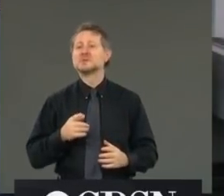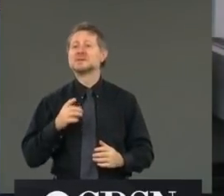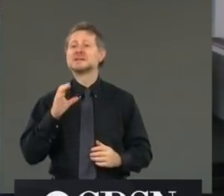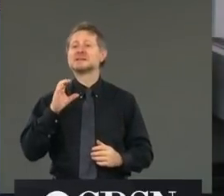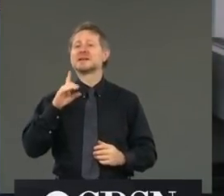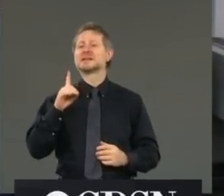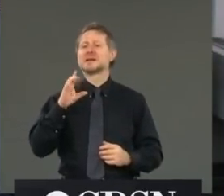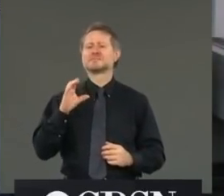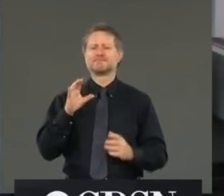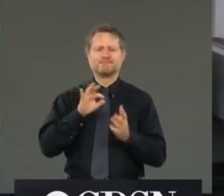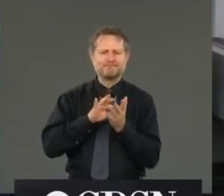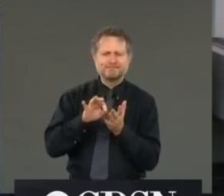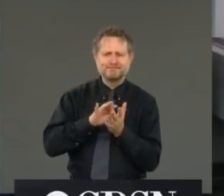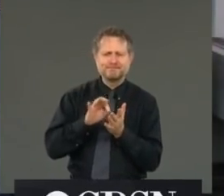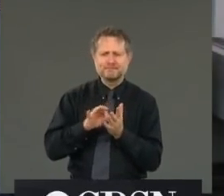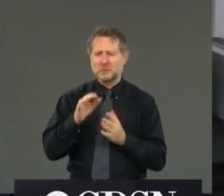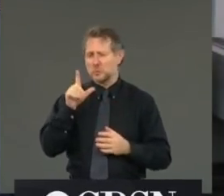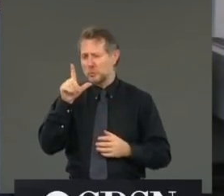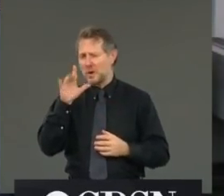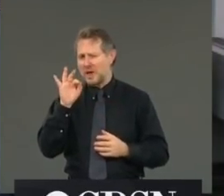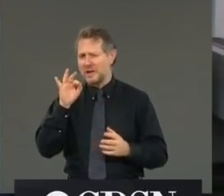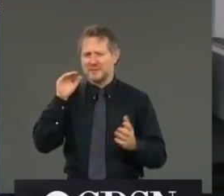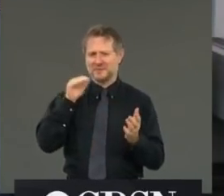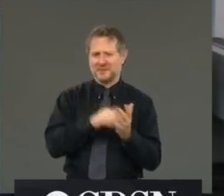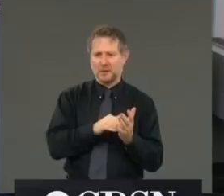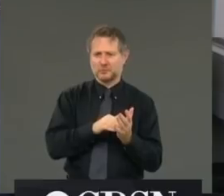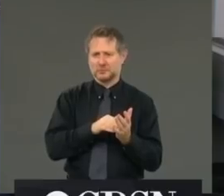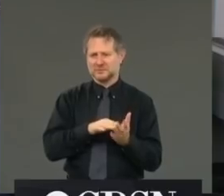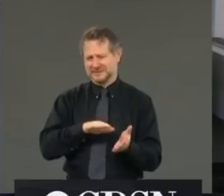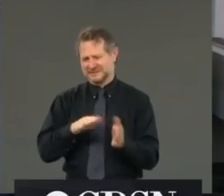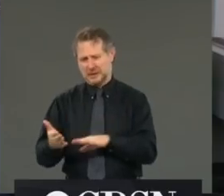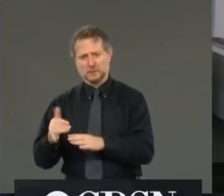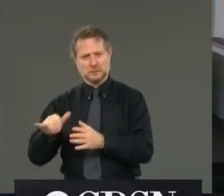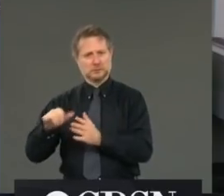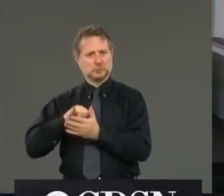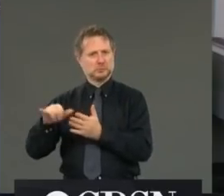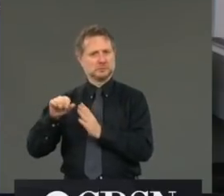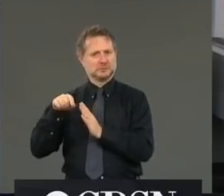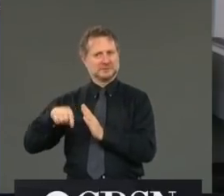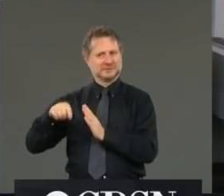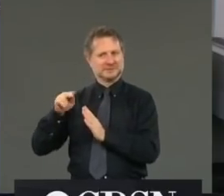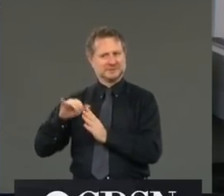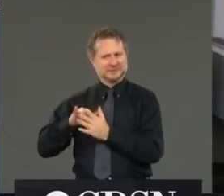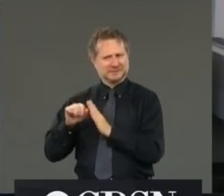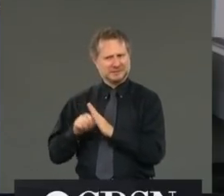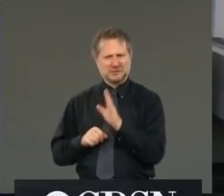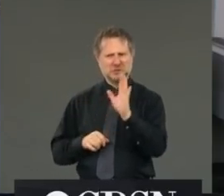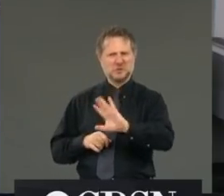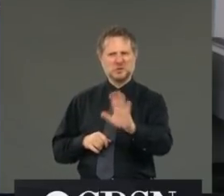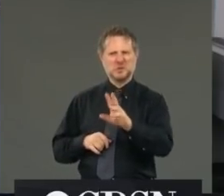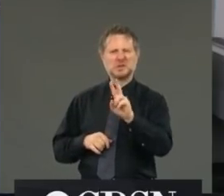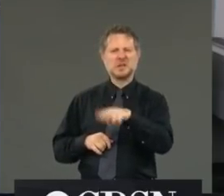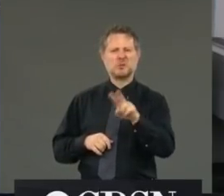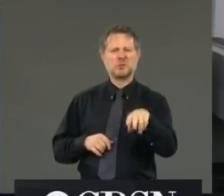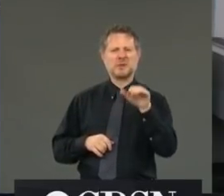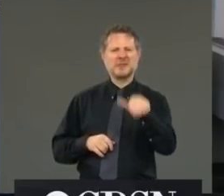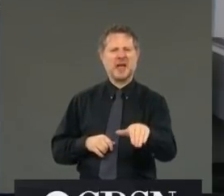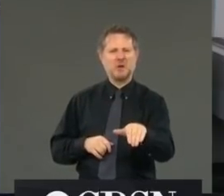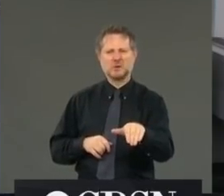FOR THOSE 11 HOSPITALS THAT IT'S REPORTED IT SOUNDS LIKE IT'S POLICY FOR ALL HOSPITALS. THAT'S NOT TRUE.